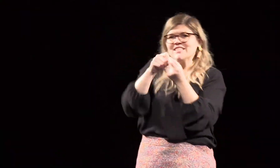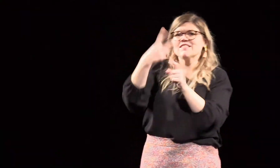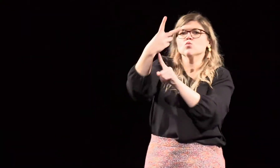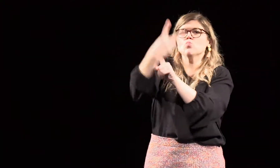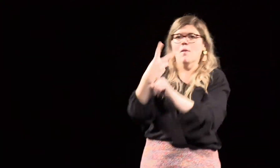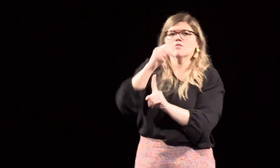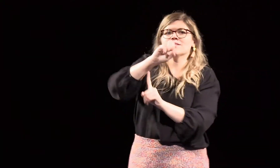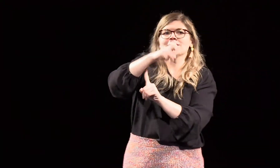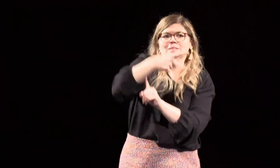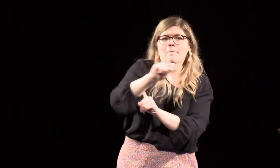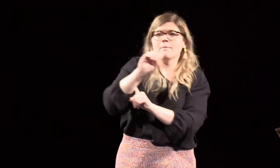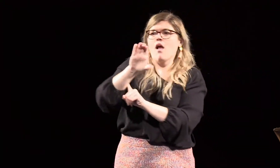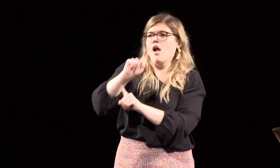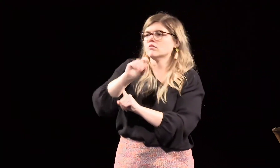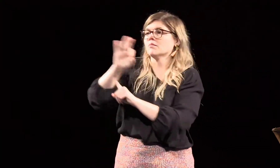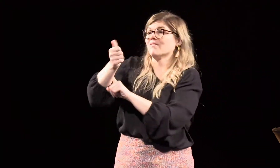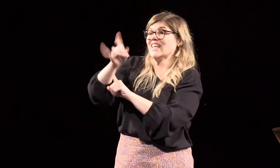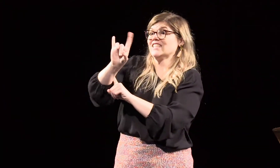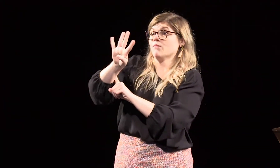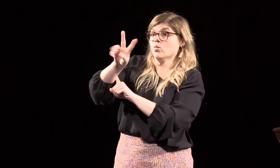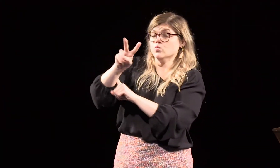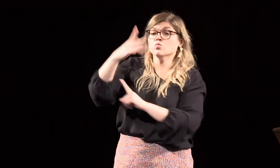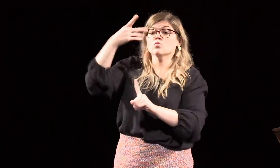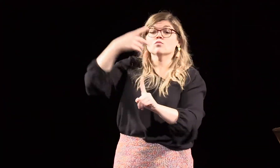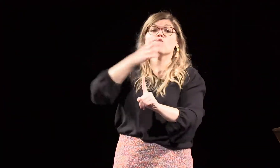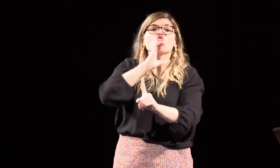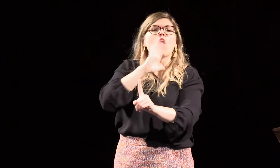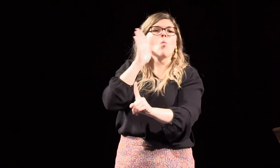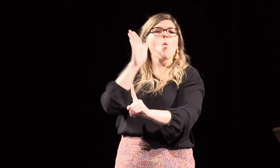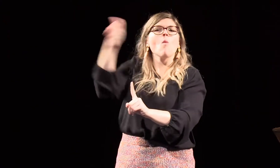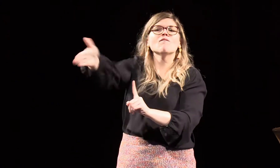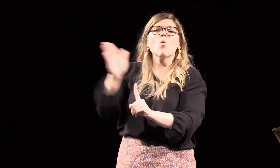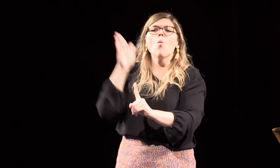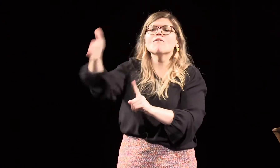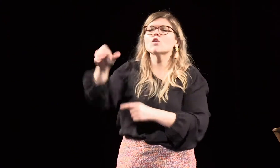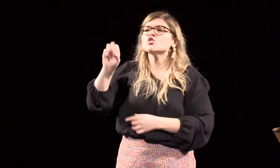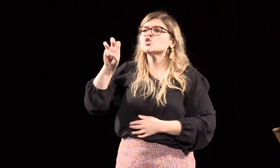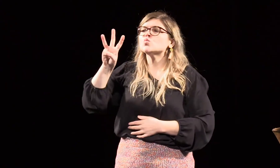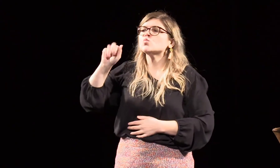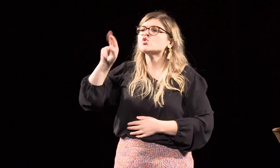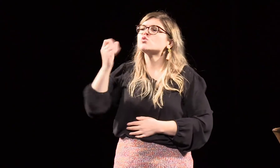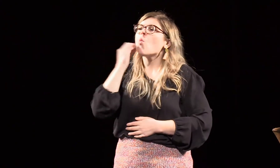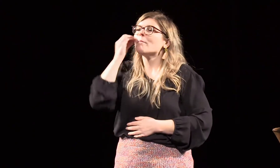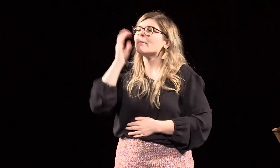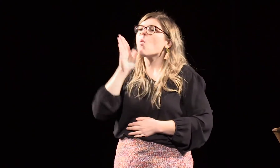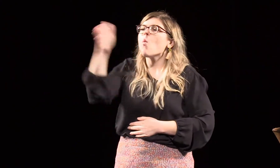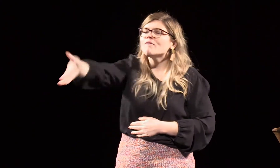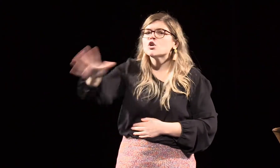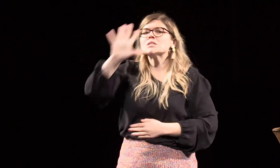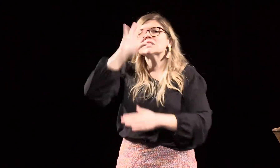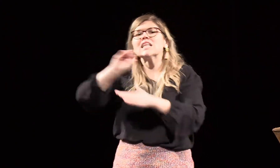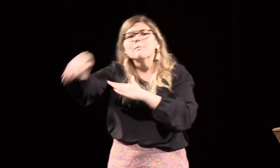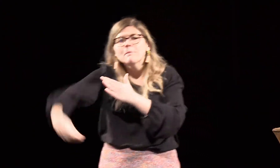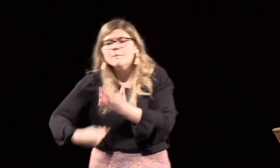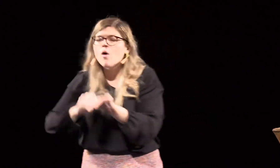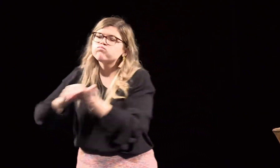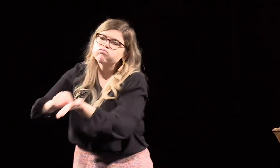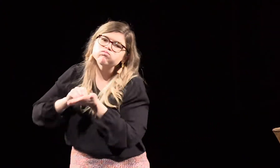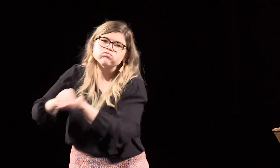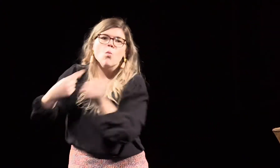So these written notes occur primarily in September and October. Now, Carlin would stay in the guest house